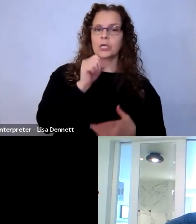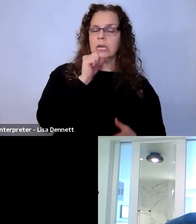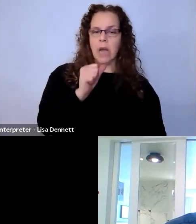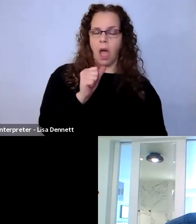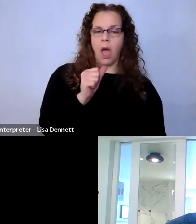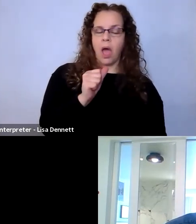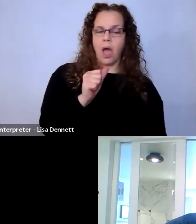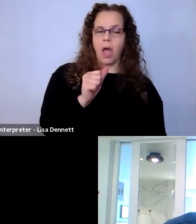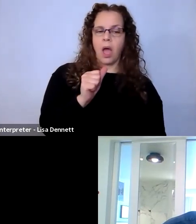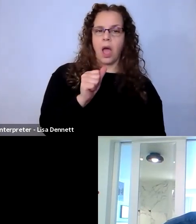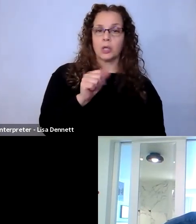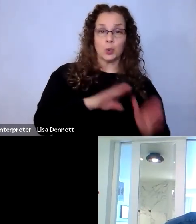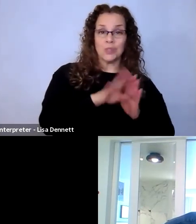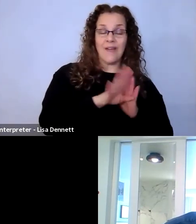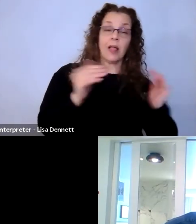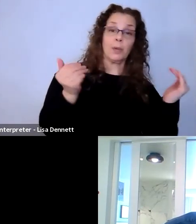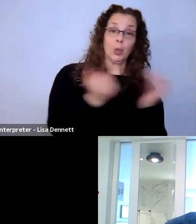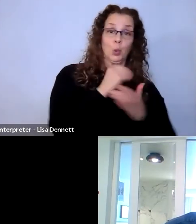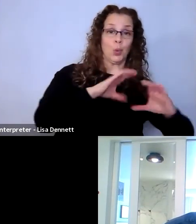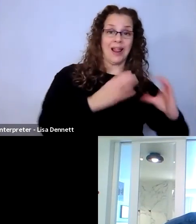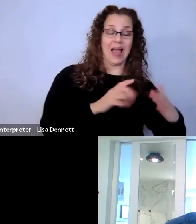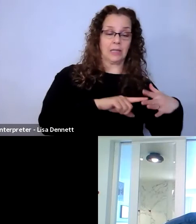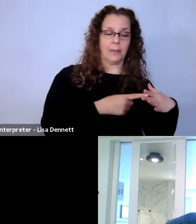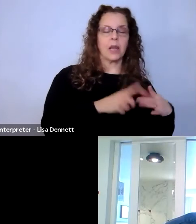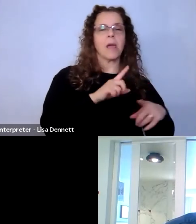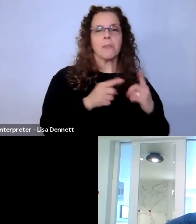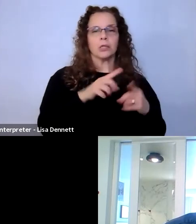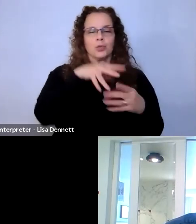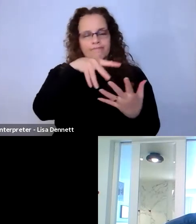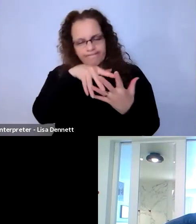course from scratch, but to integrate accessibility into an existing course